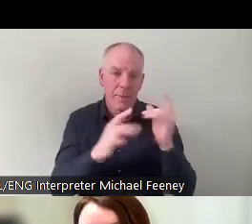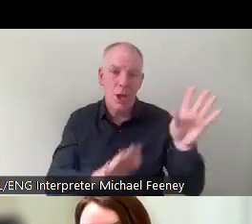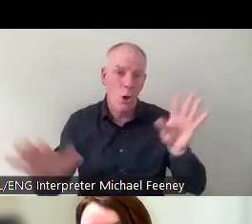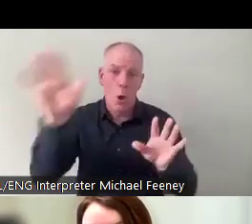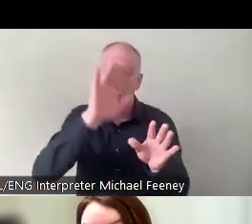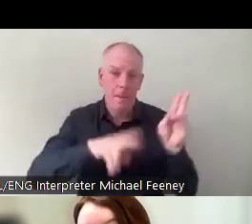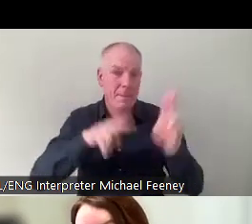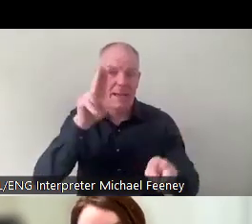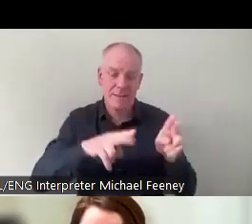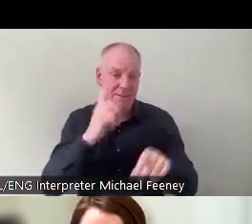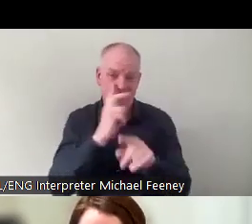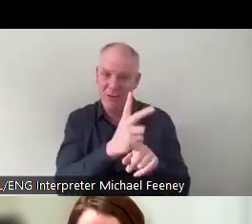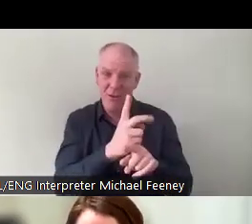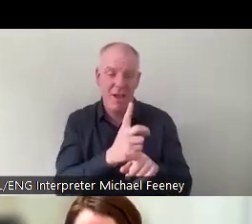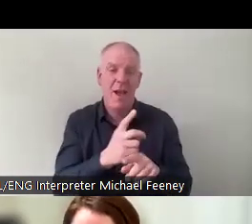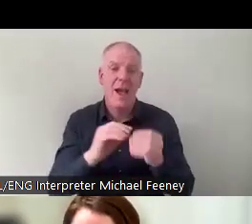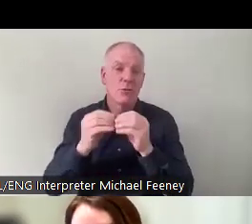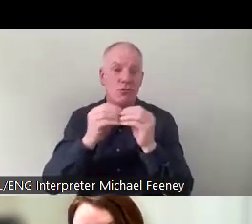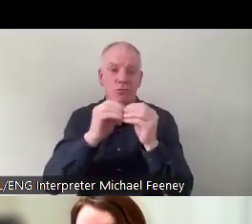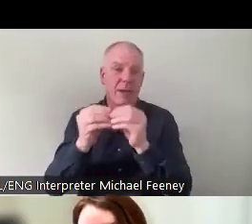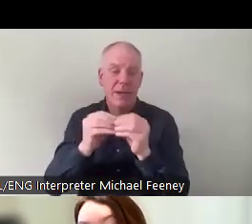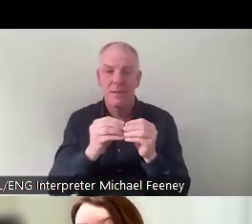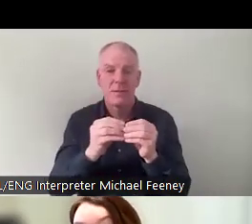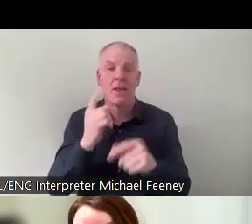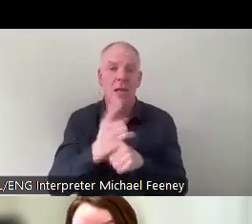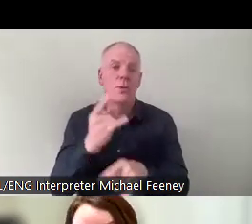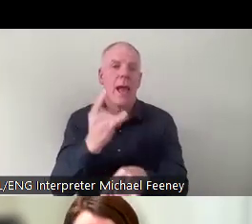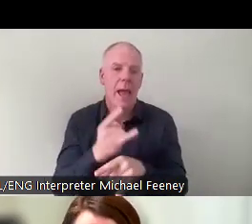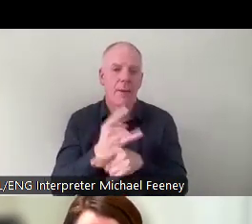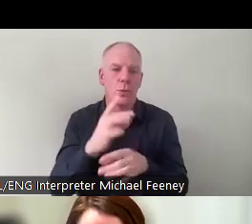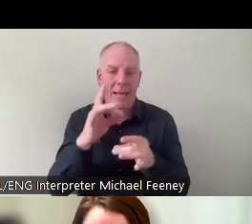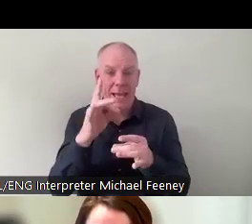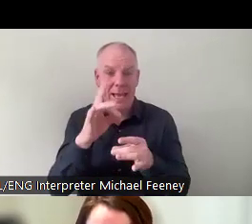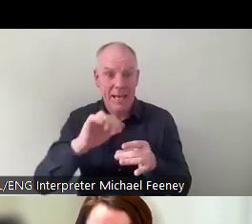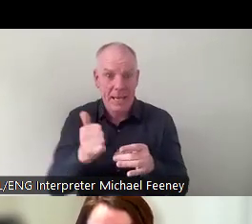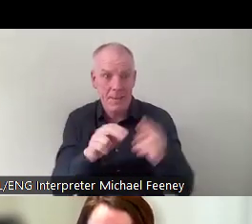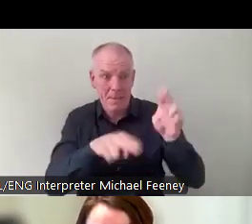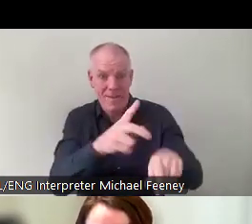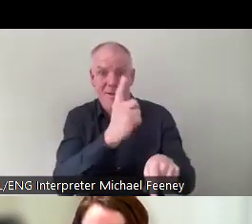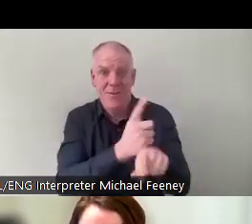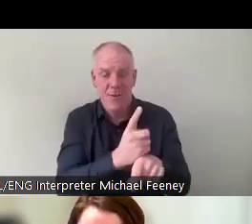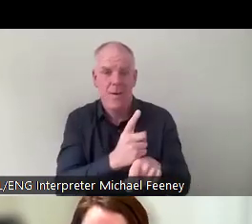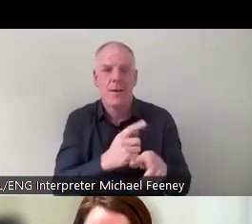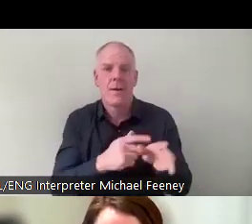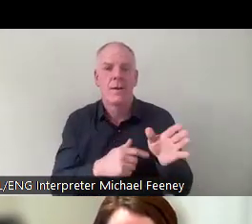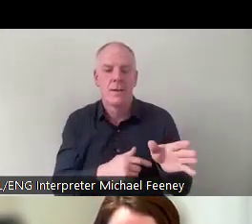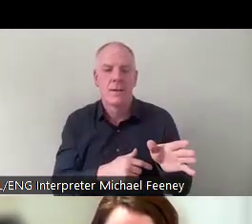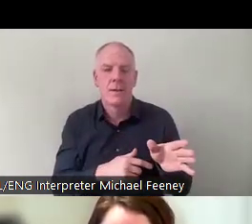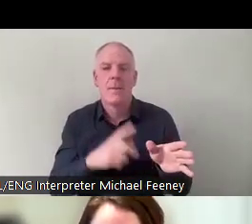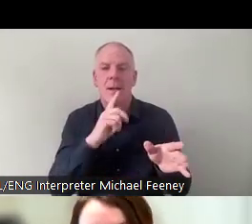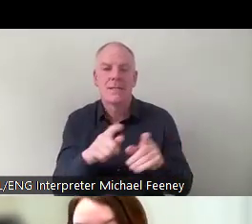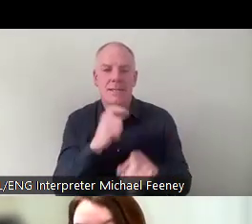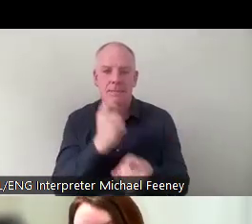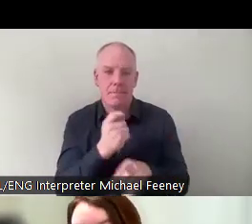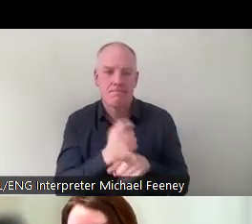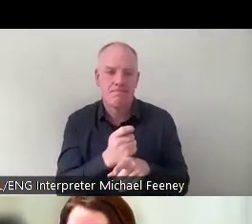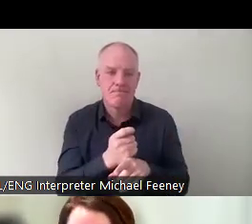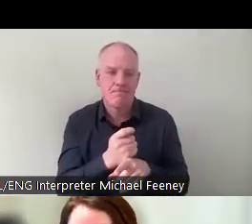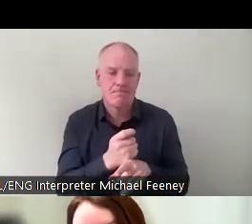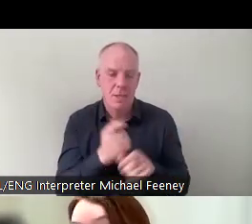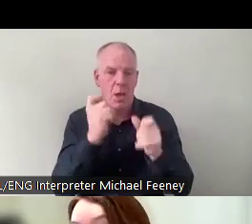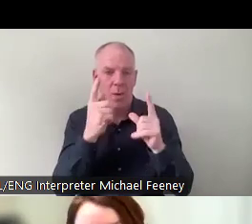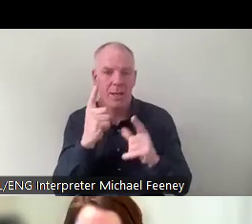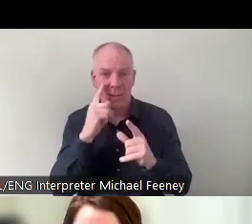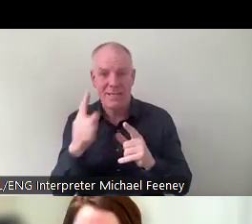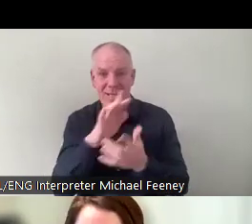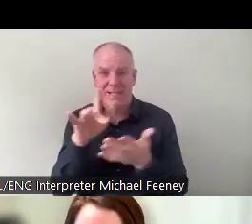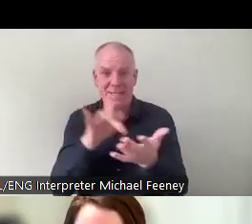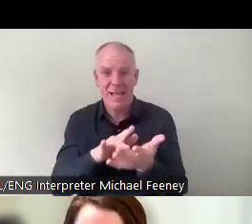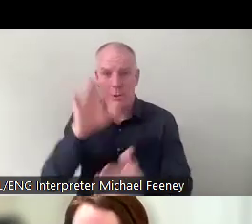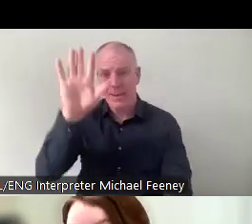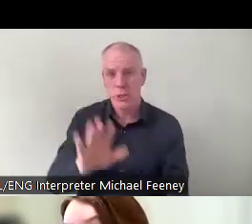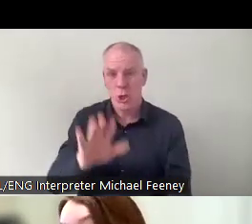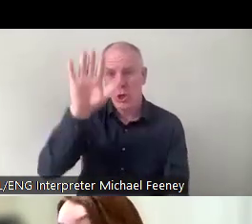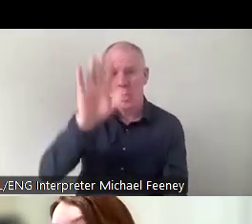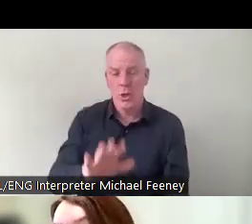And restorers treatments over the years had helped to keep the paint on the surface, you know, but you can see there in the central image here that this led to a build up